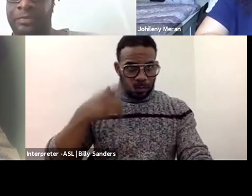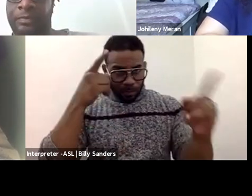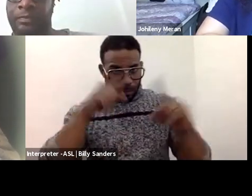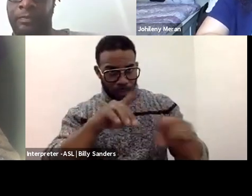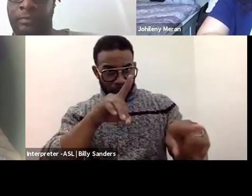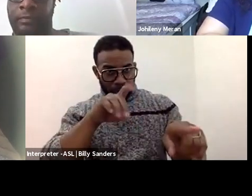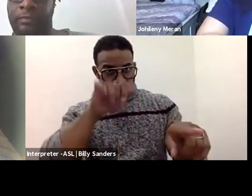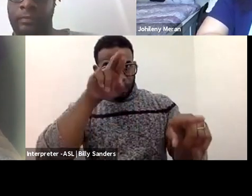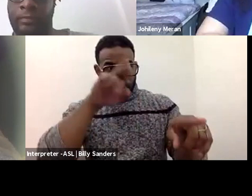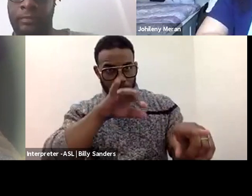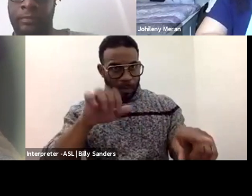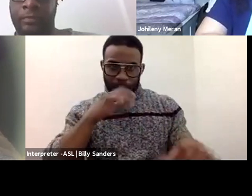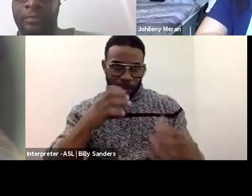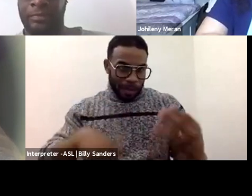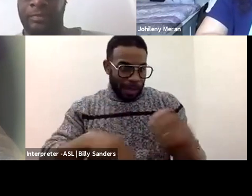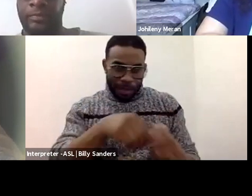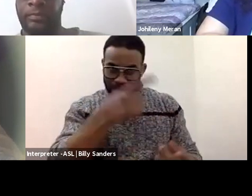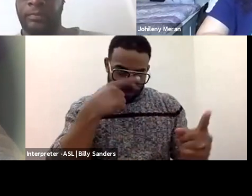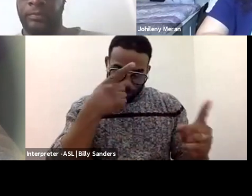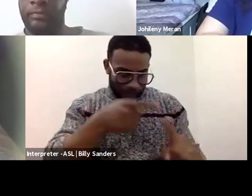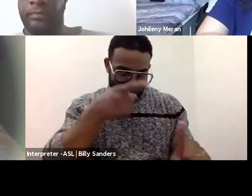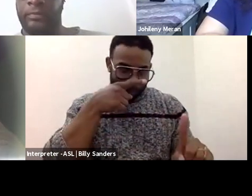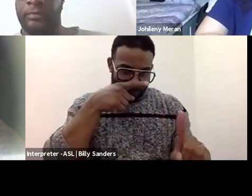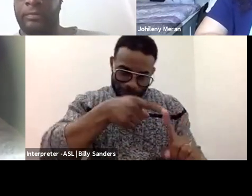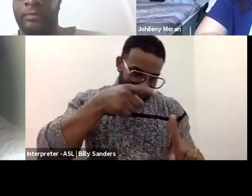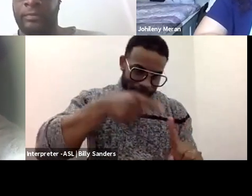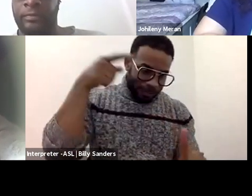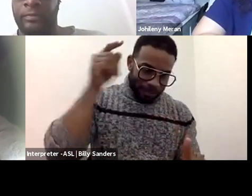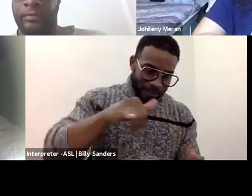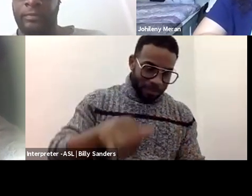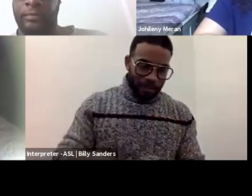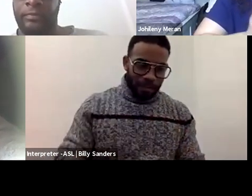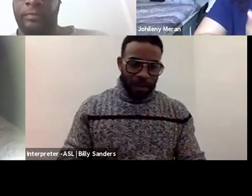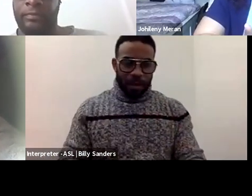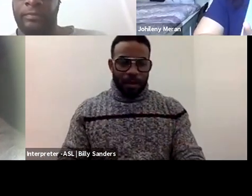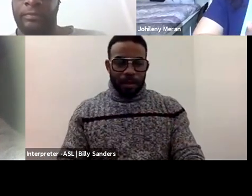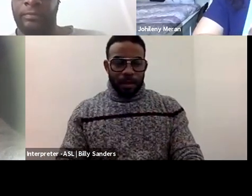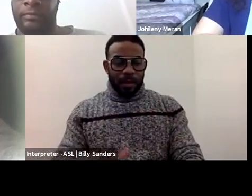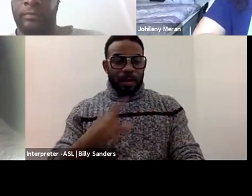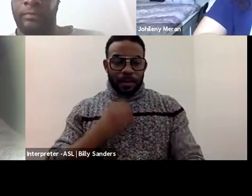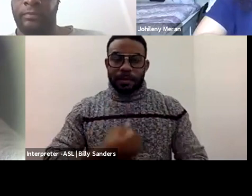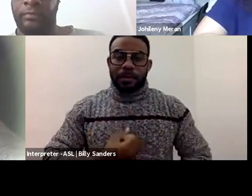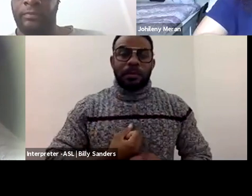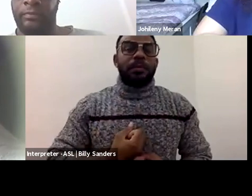I don't have much to add. But that is pretty much like it can be exhausting to have to